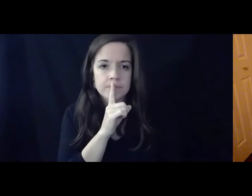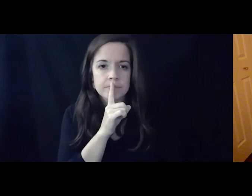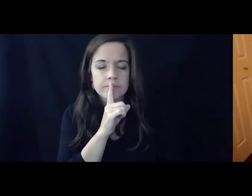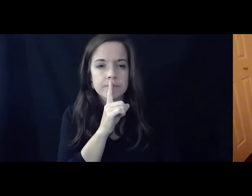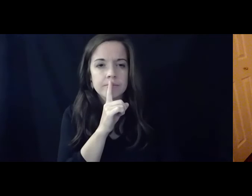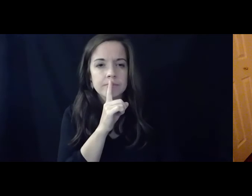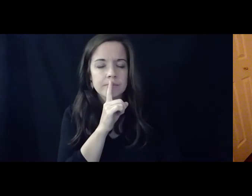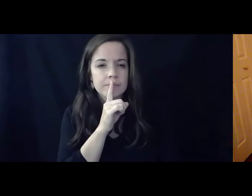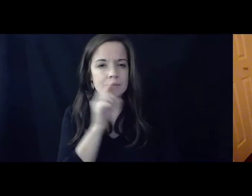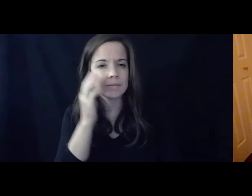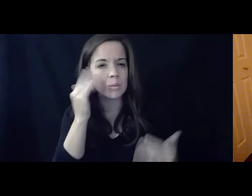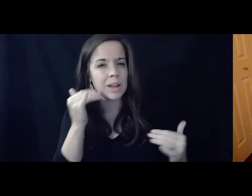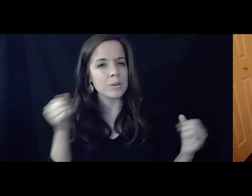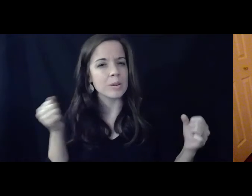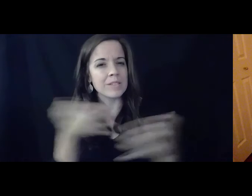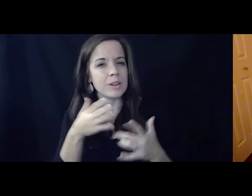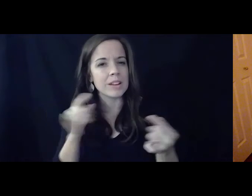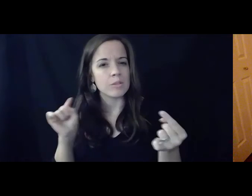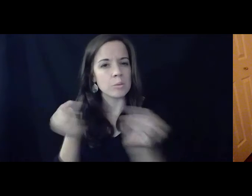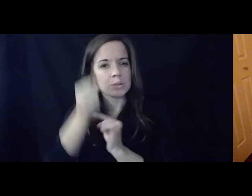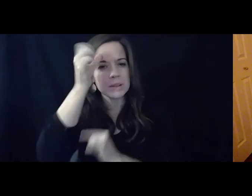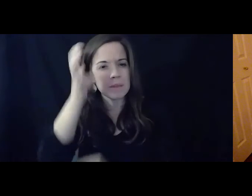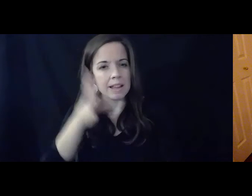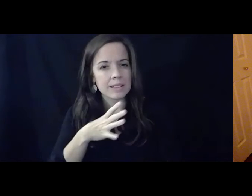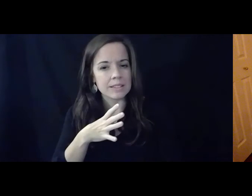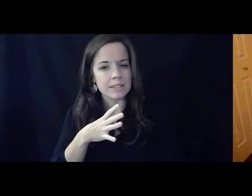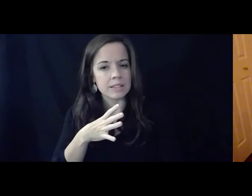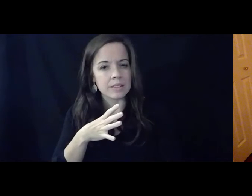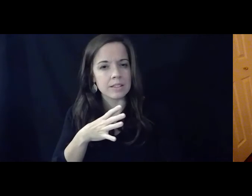so afraid of wounding a man? Later, tangled up in seaweed,